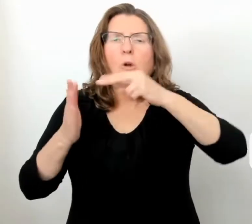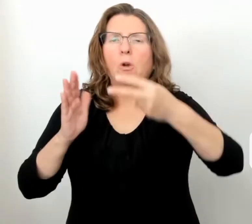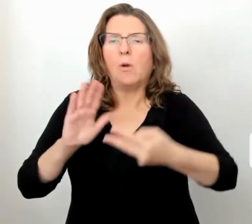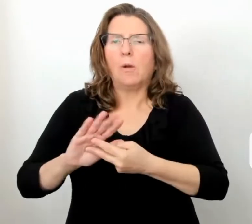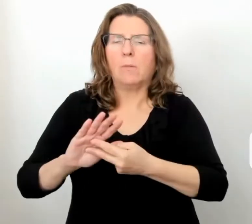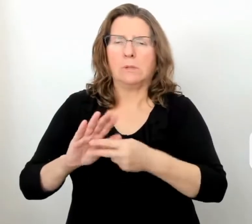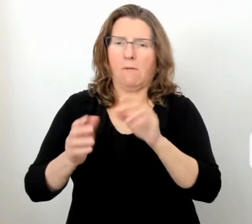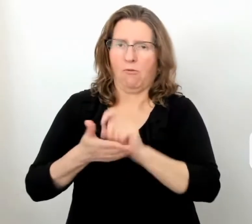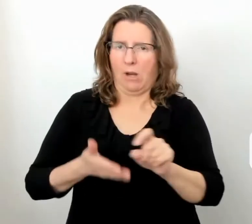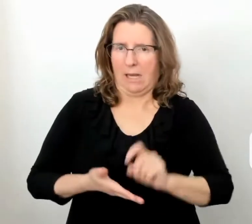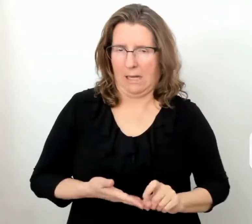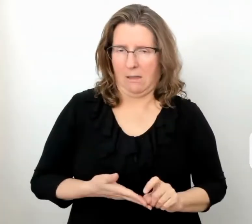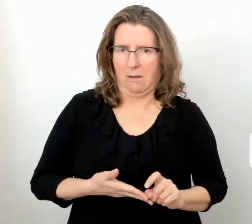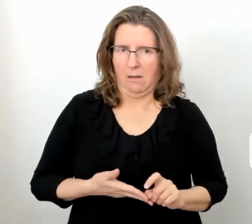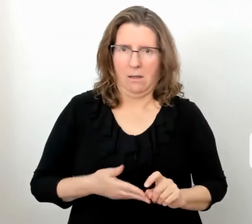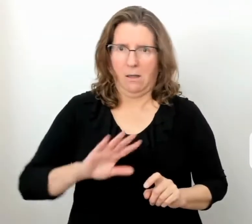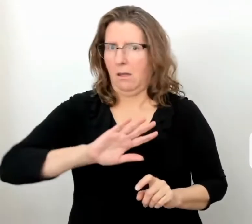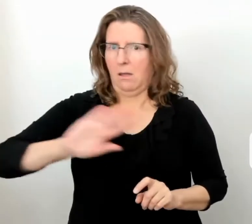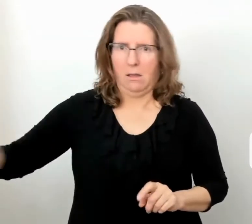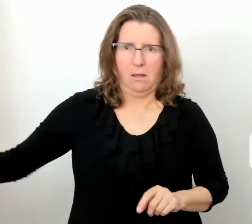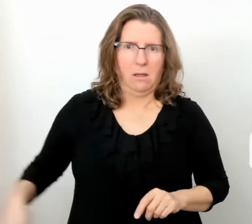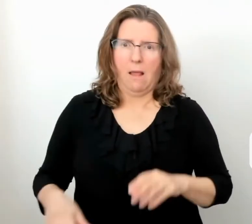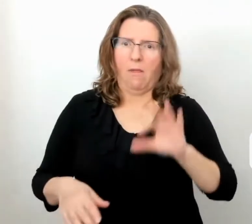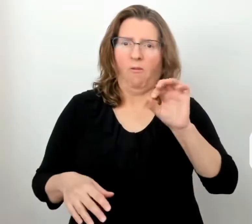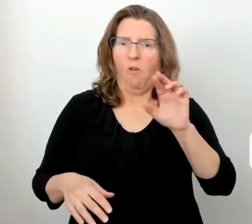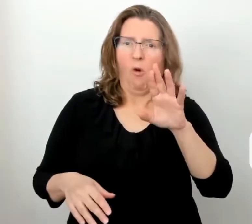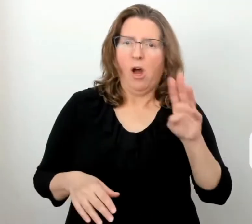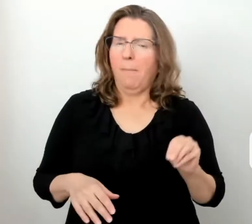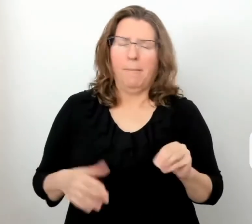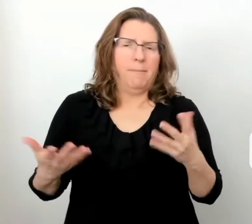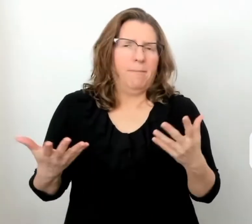The form should not be a significant focus of time and energy.